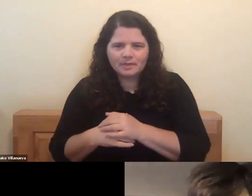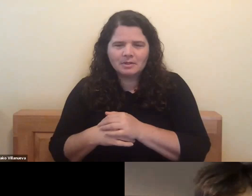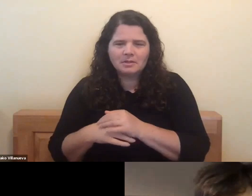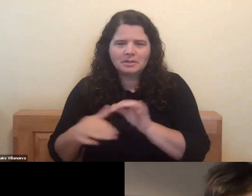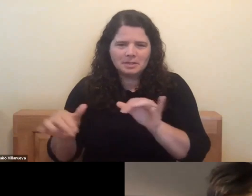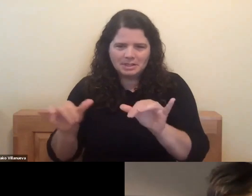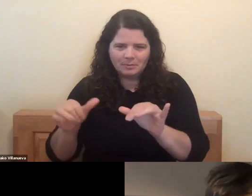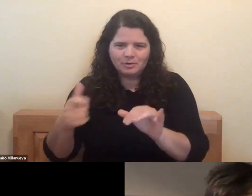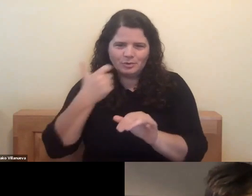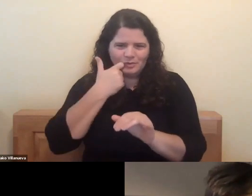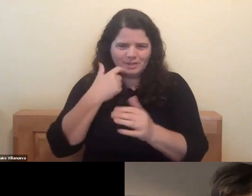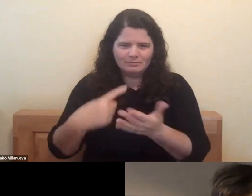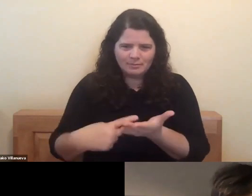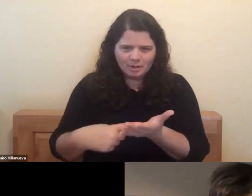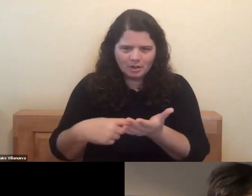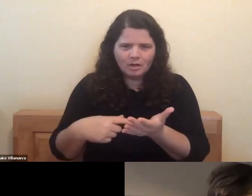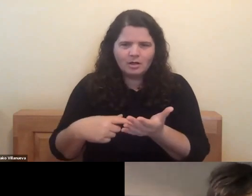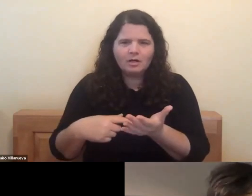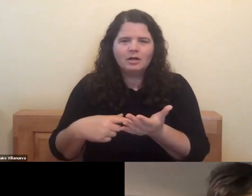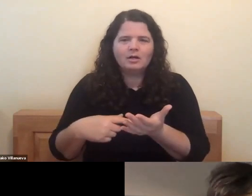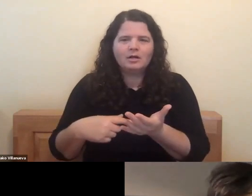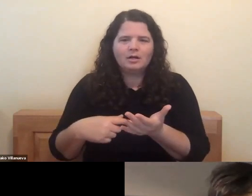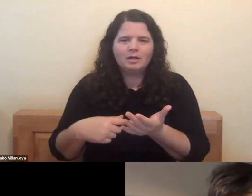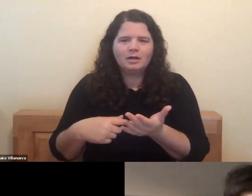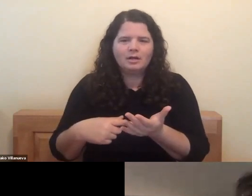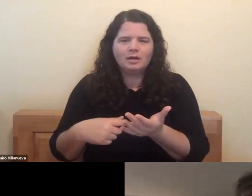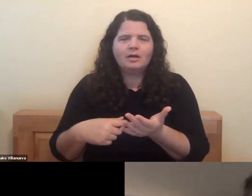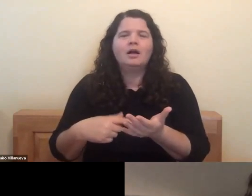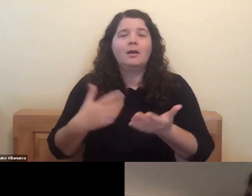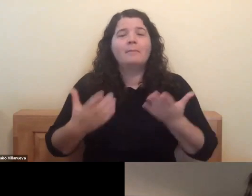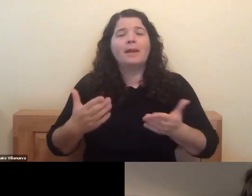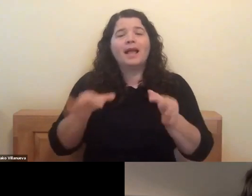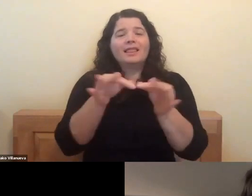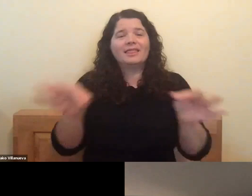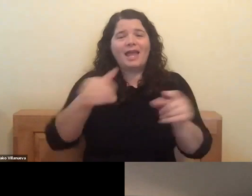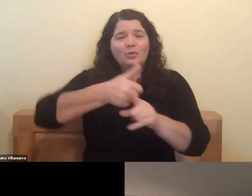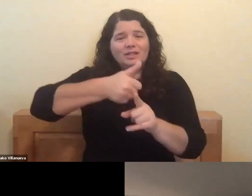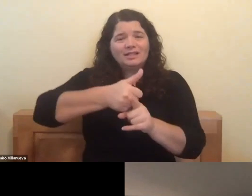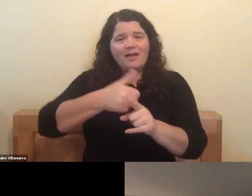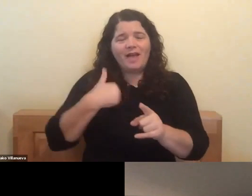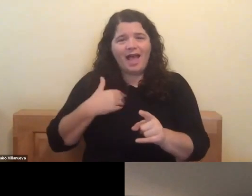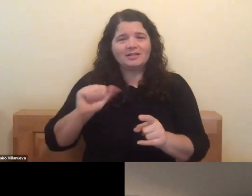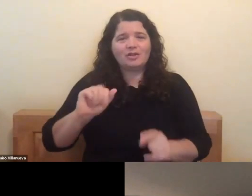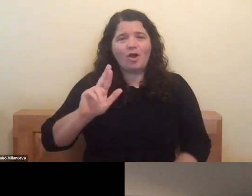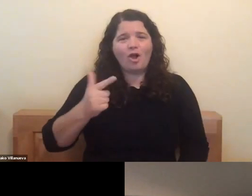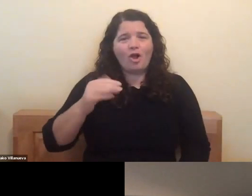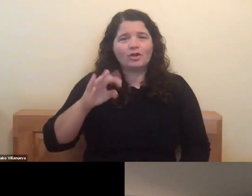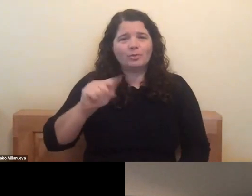right so we probably have to have more sentences when the language has argument drop. Is that the case?